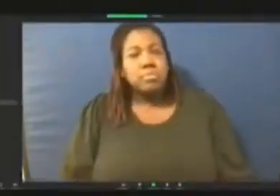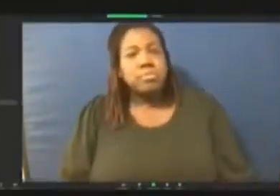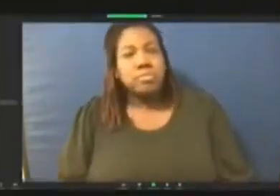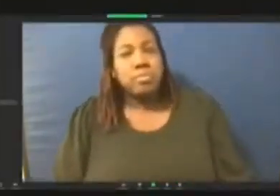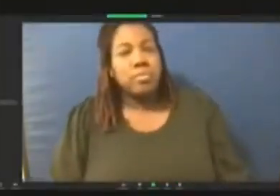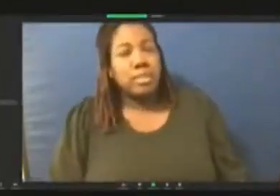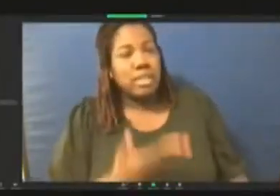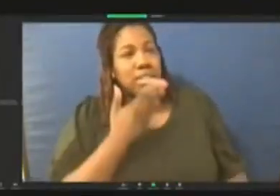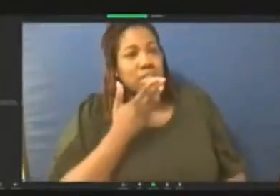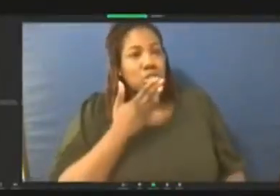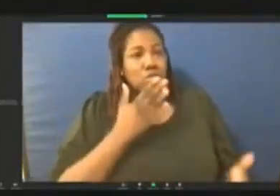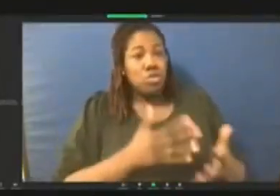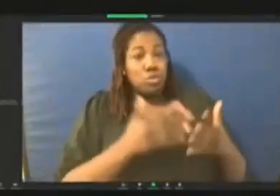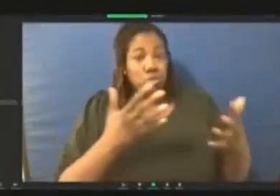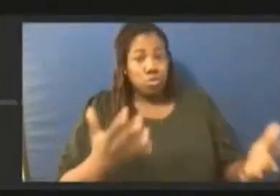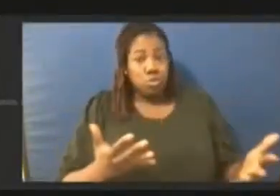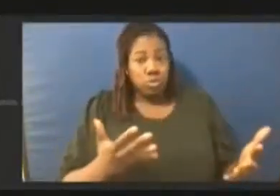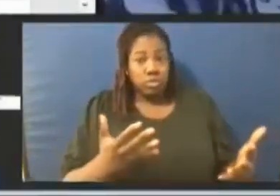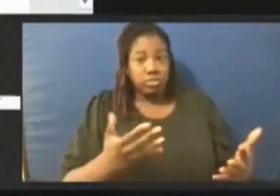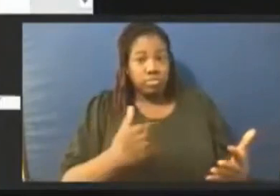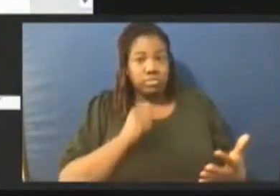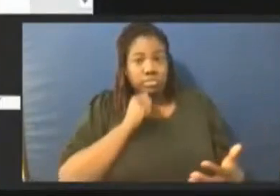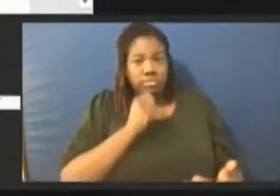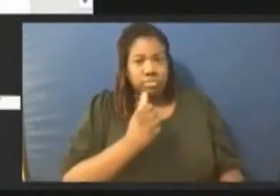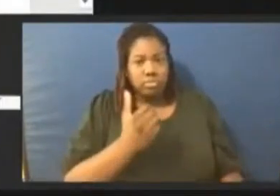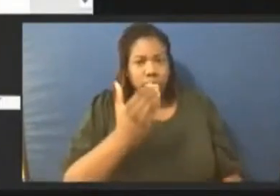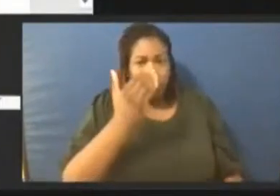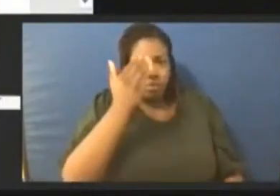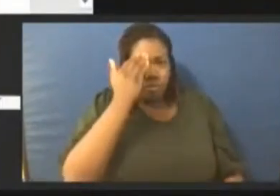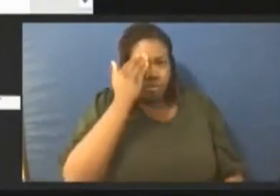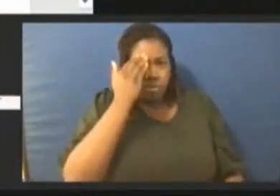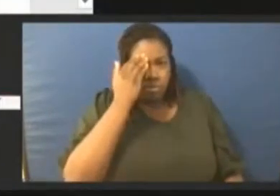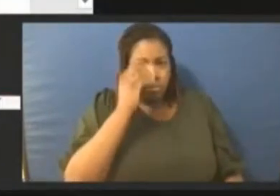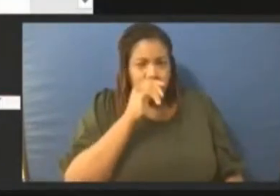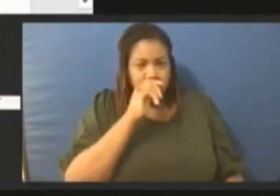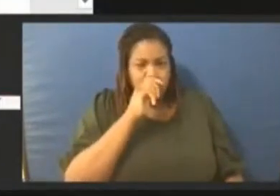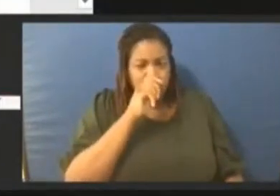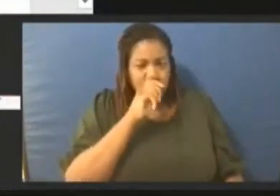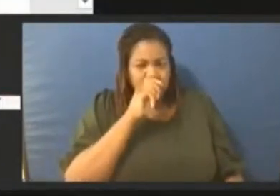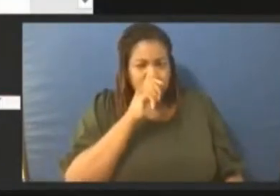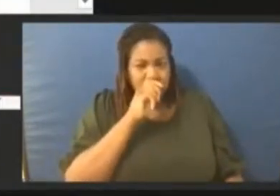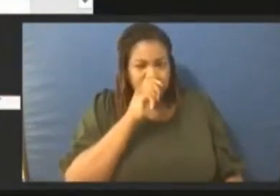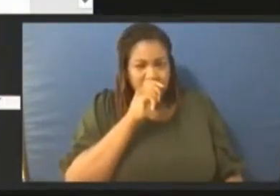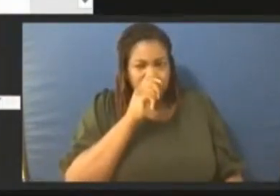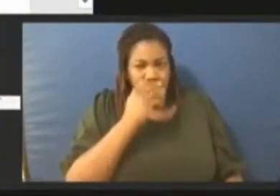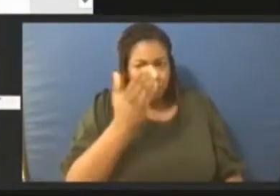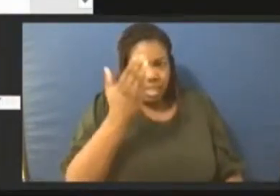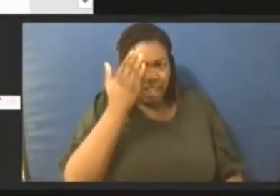I don't know if -- I know there is a wider problem in D.C.